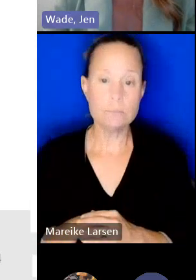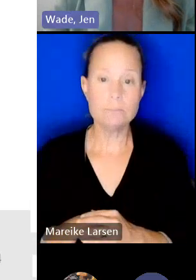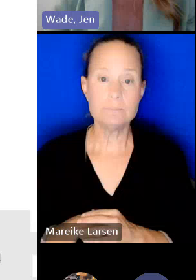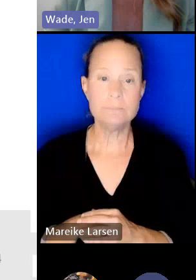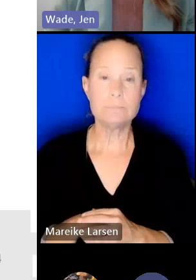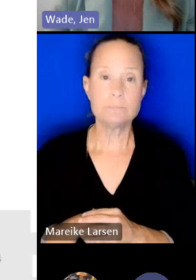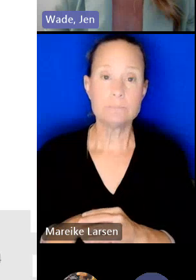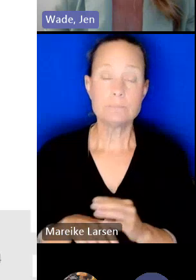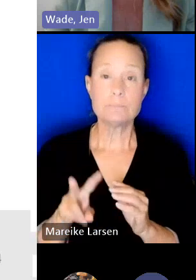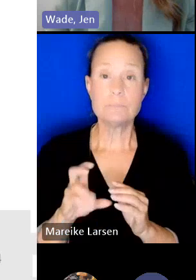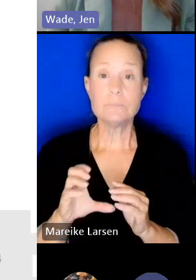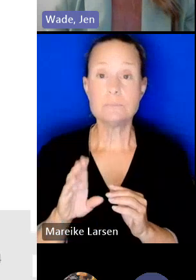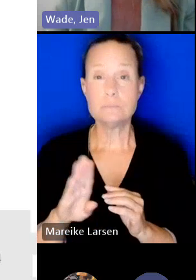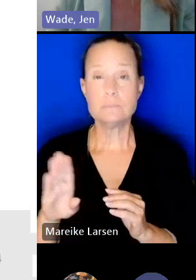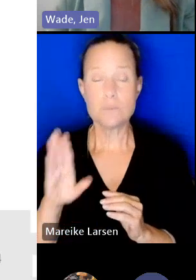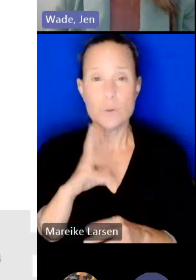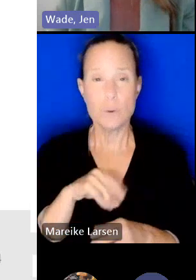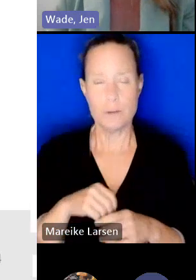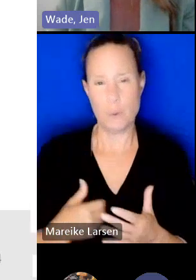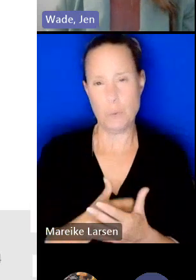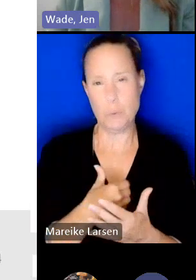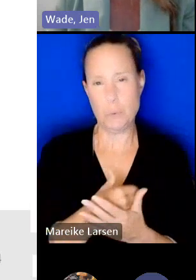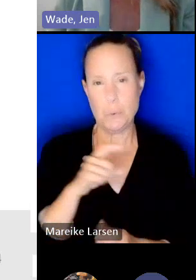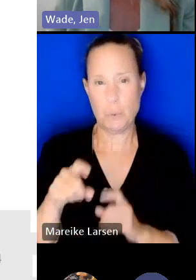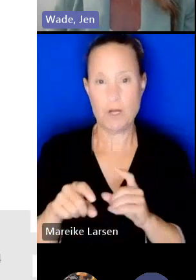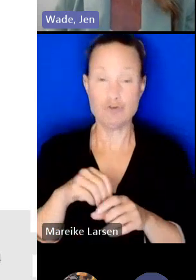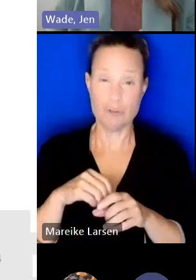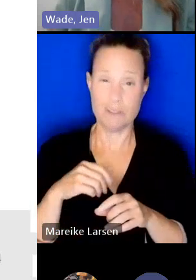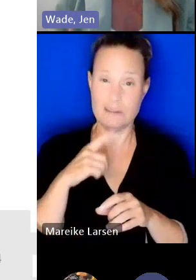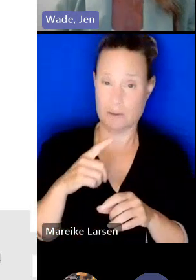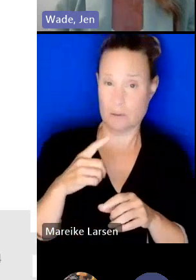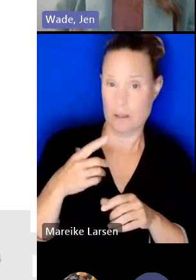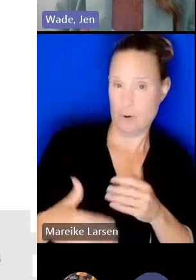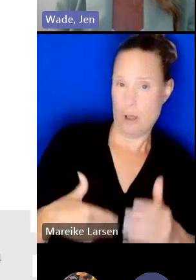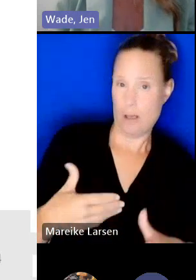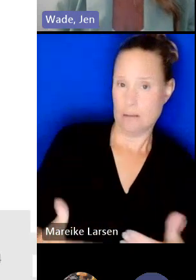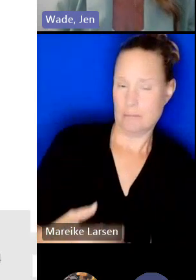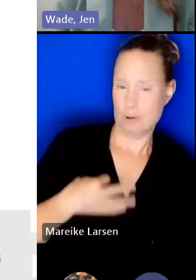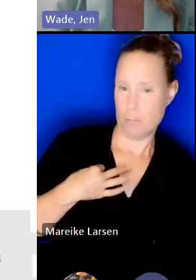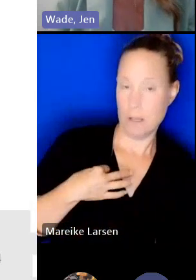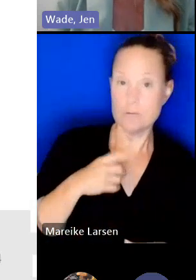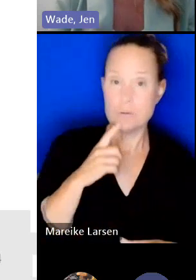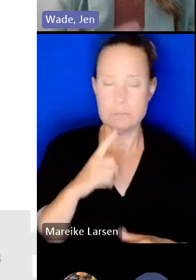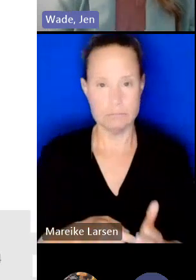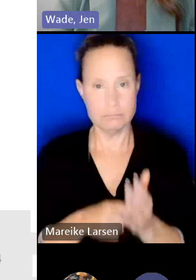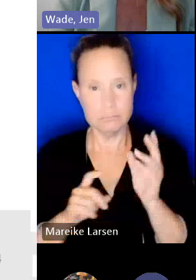And Bcbb will be incorporating new questions into the application process that require the applicants to demonstrate. Again,